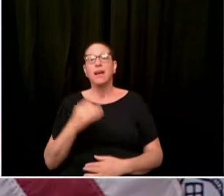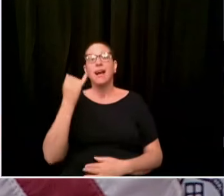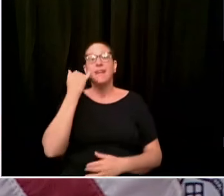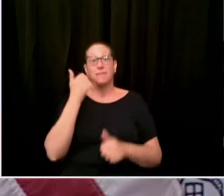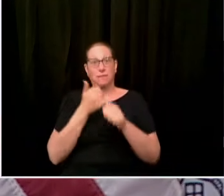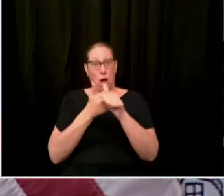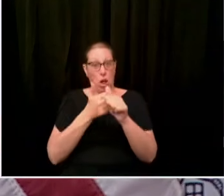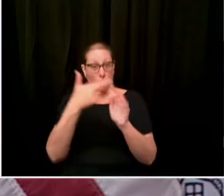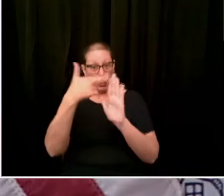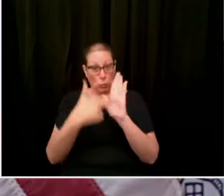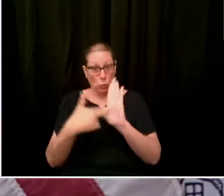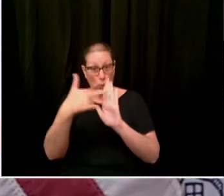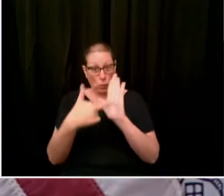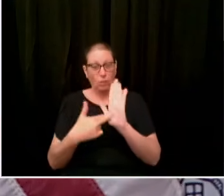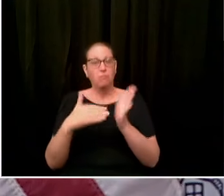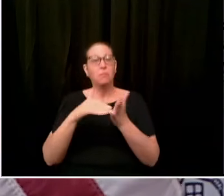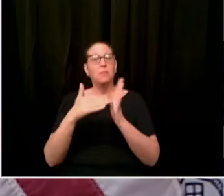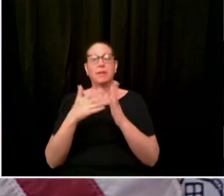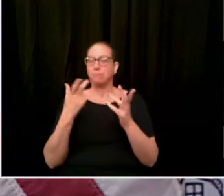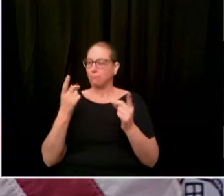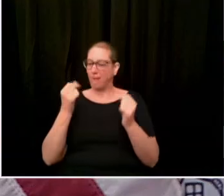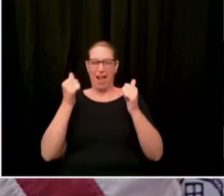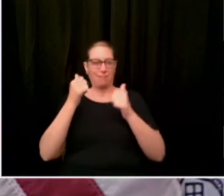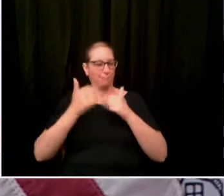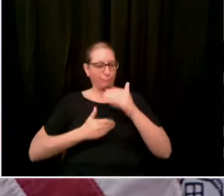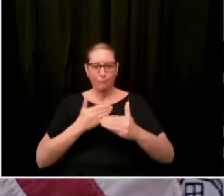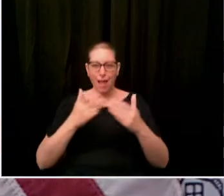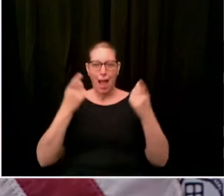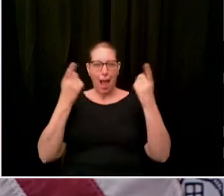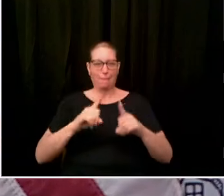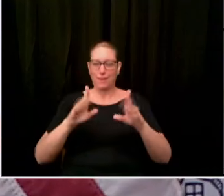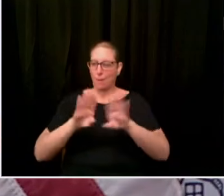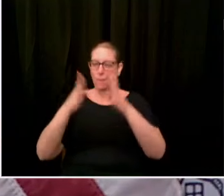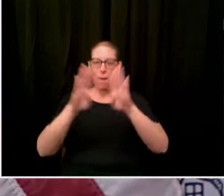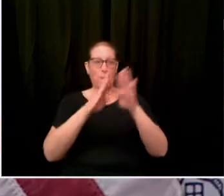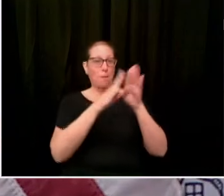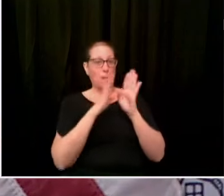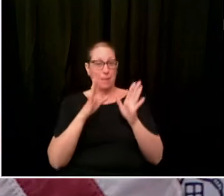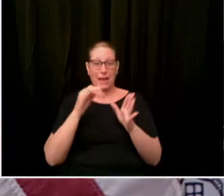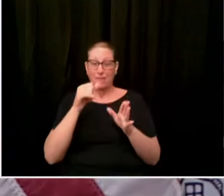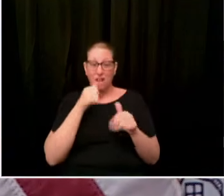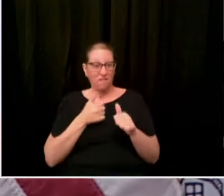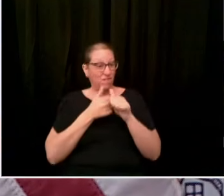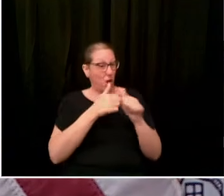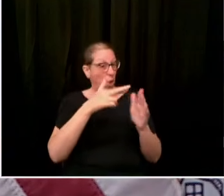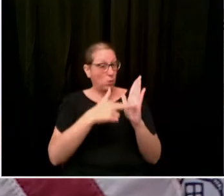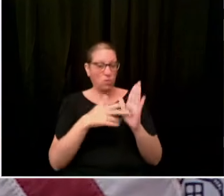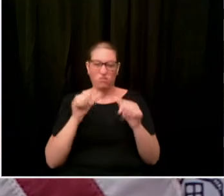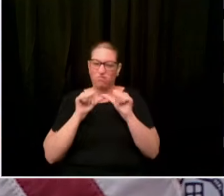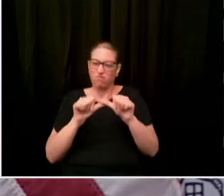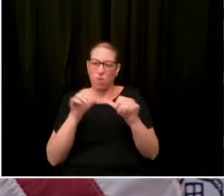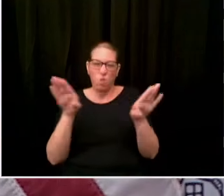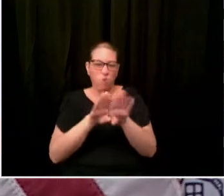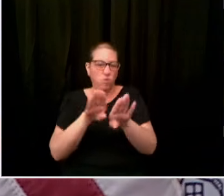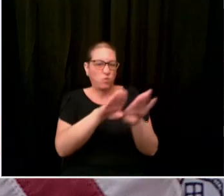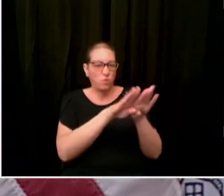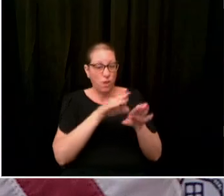IF YOU DON'T FOLLOW THESE RULES, UNFORTUNATELY THERE'S A DANGER OF THAT BOOMERANG AND EVEN MORE RESTRICTIONS.